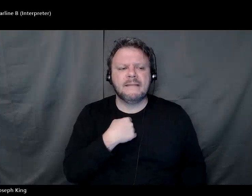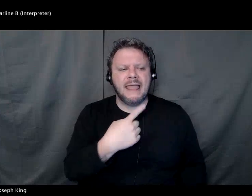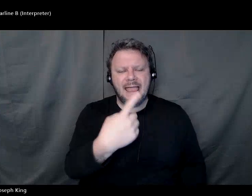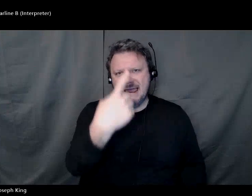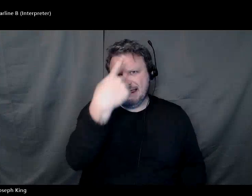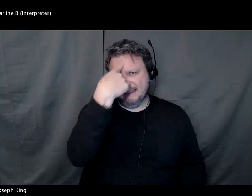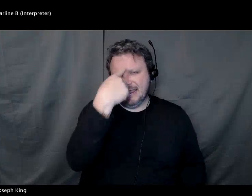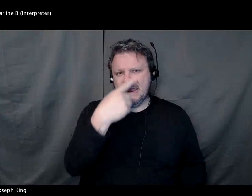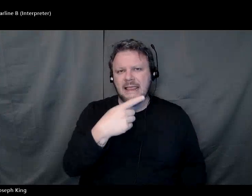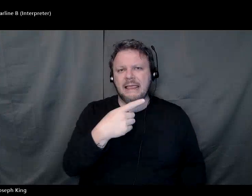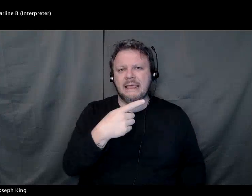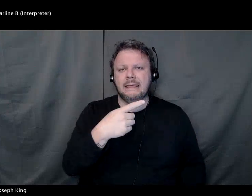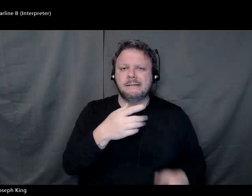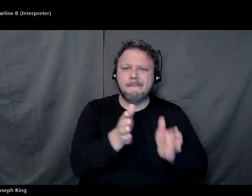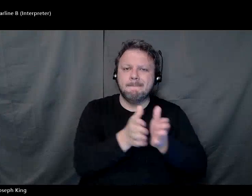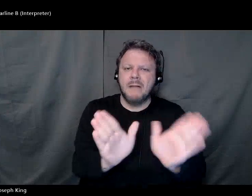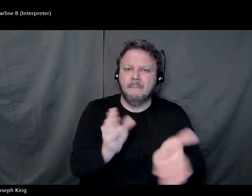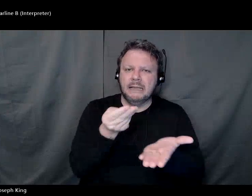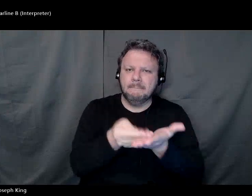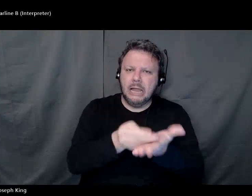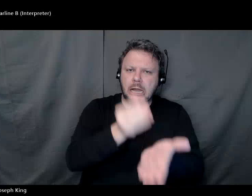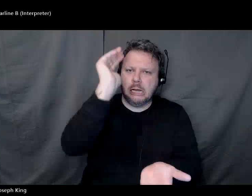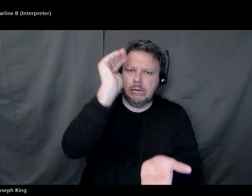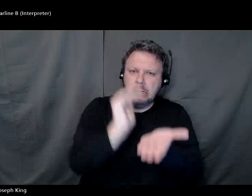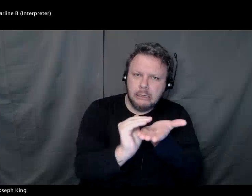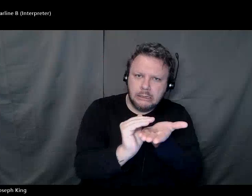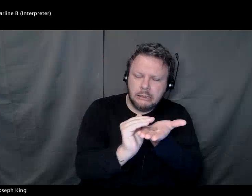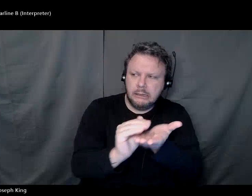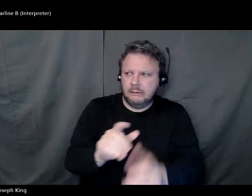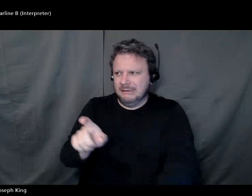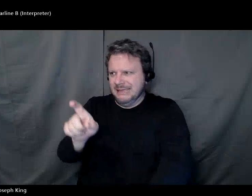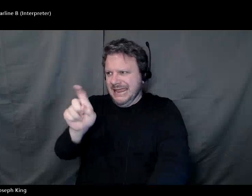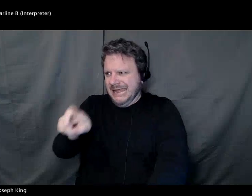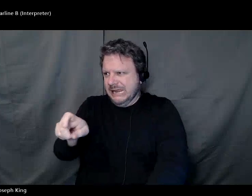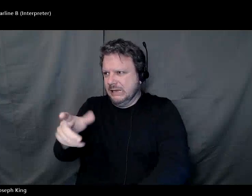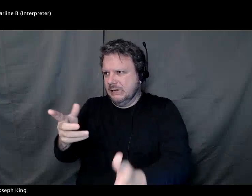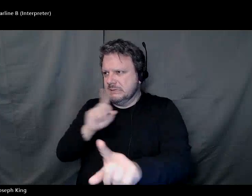As public dollars recede and as need and demand goes up.